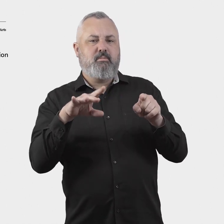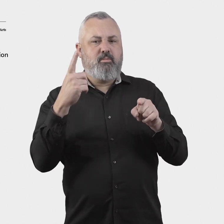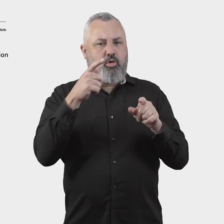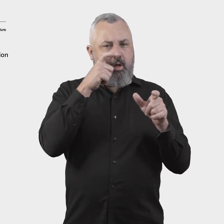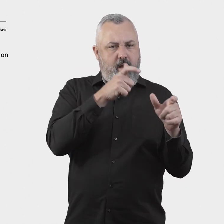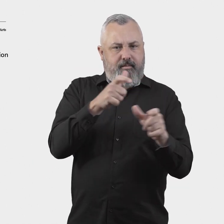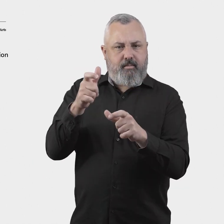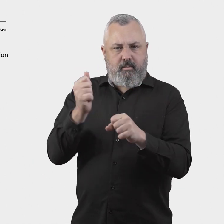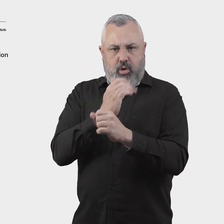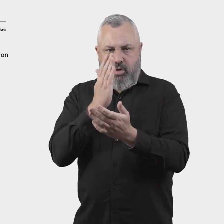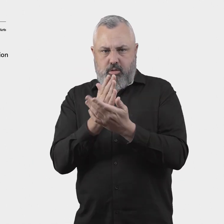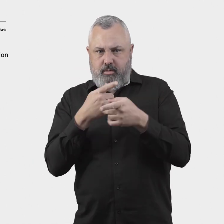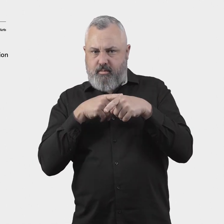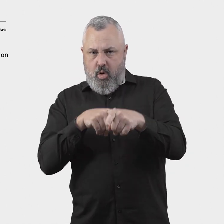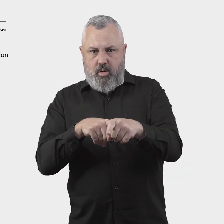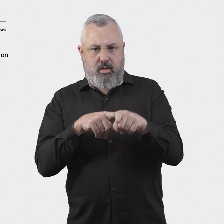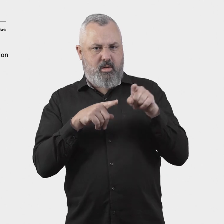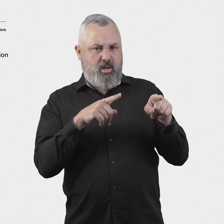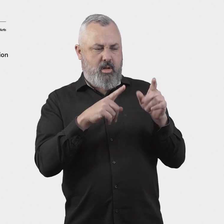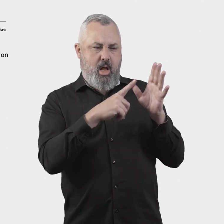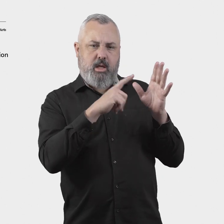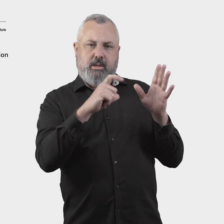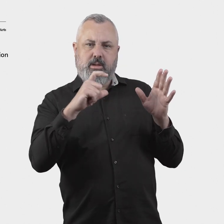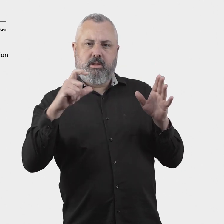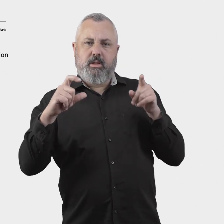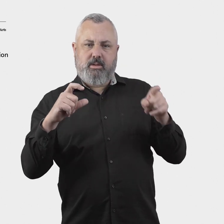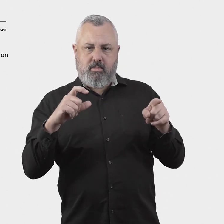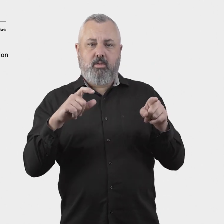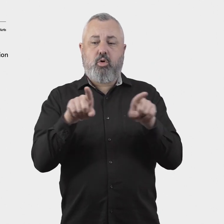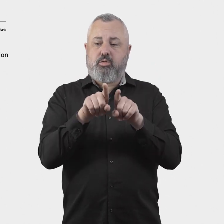The ACL is a national law and is jointly administered by the Australian Competition and Consumer Commission (ACCC)